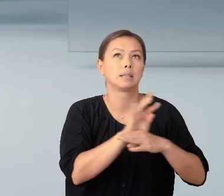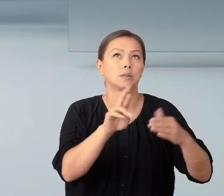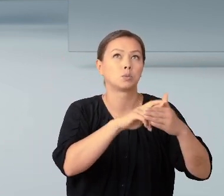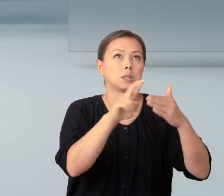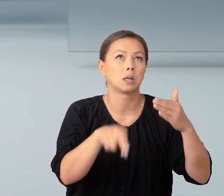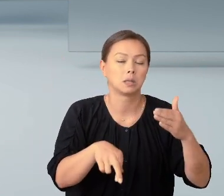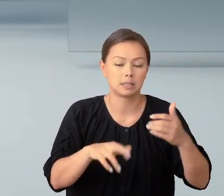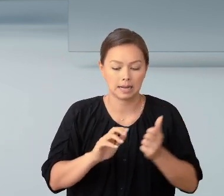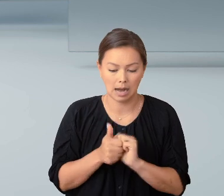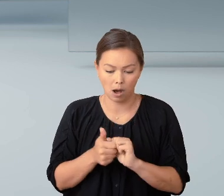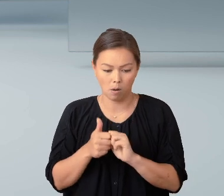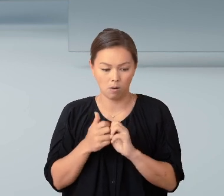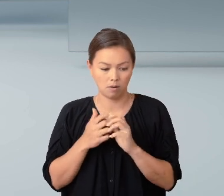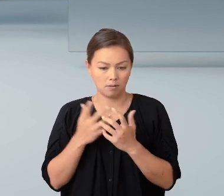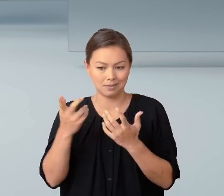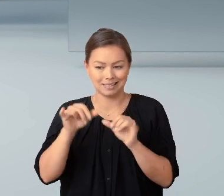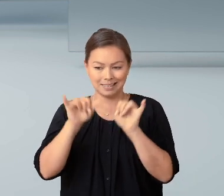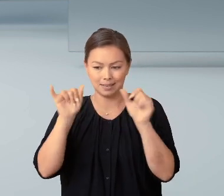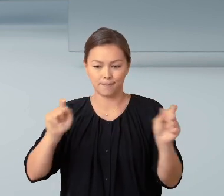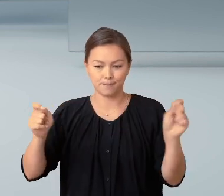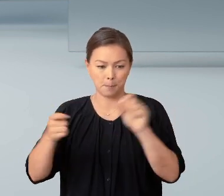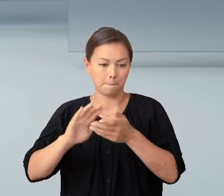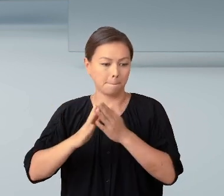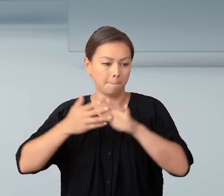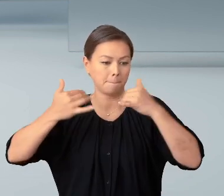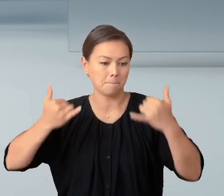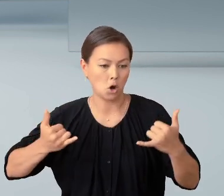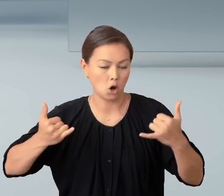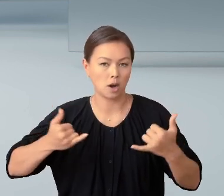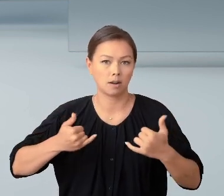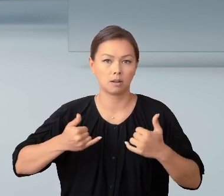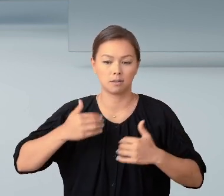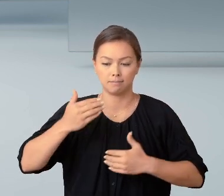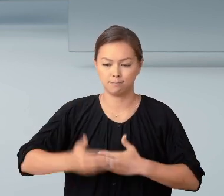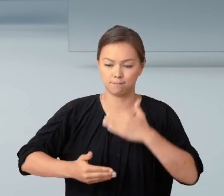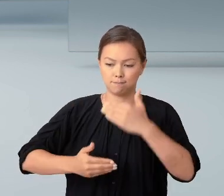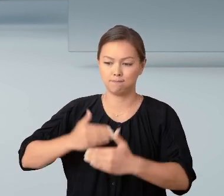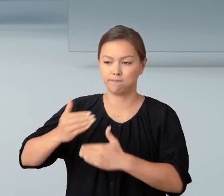and the steps to take on the road to AI. You will also learn about